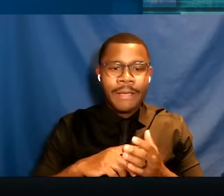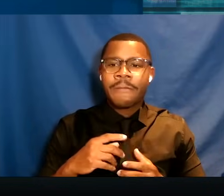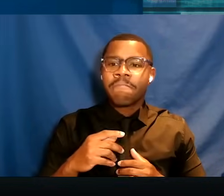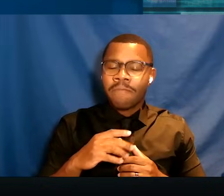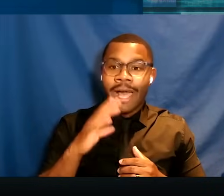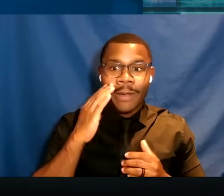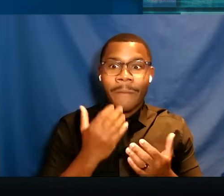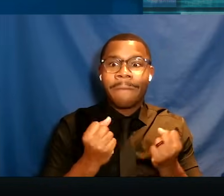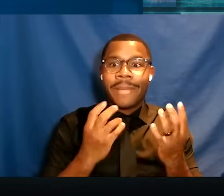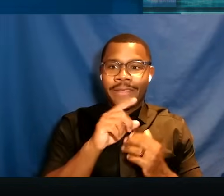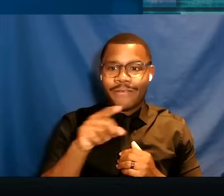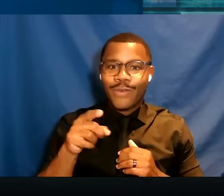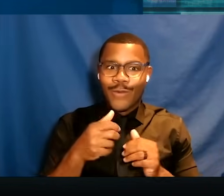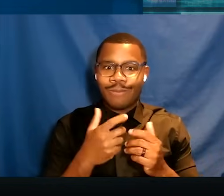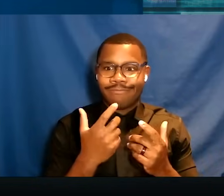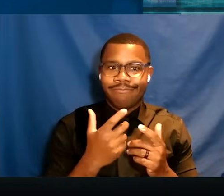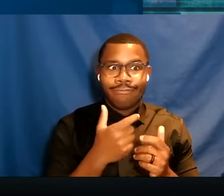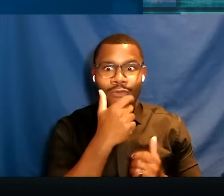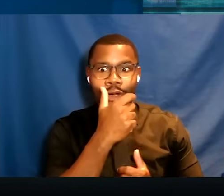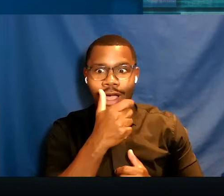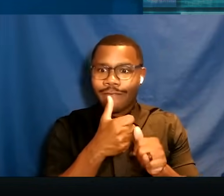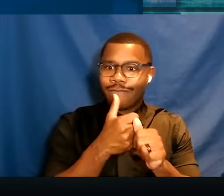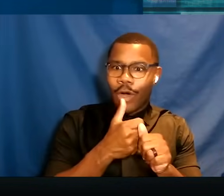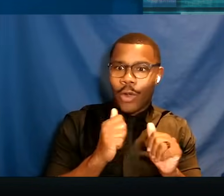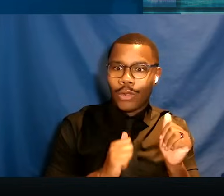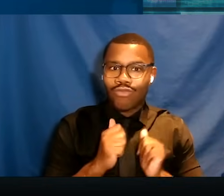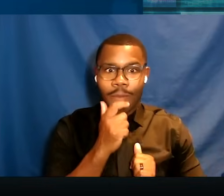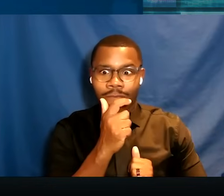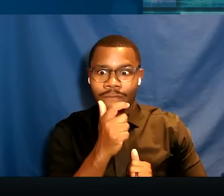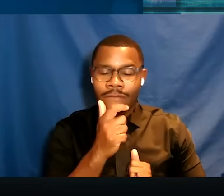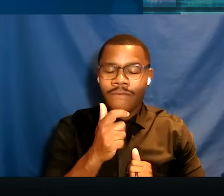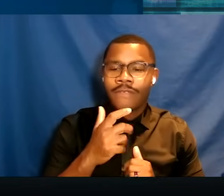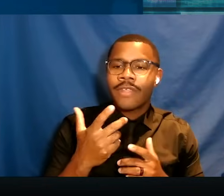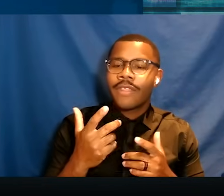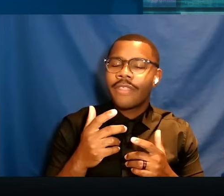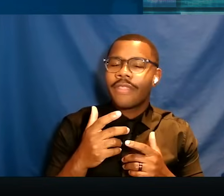probably throughout the process from, you know, the streaming revenue share, which was attached to revenue,